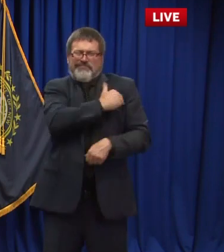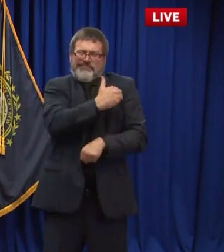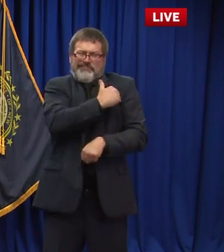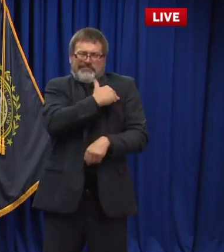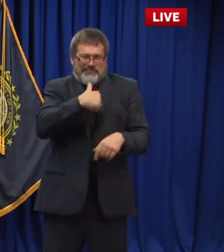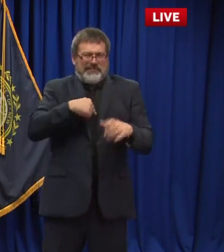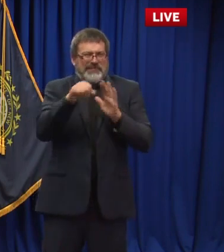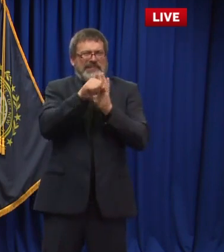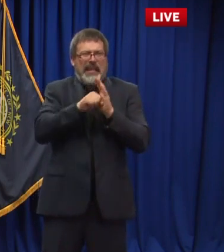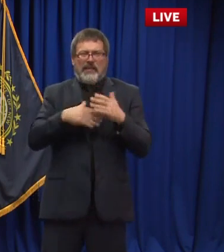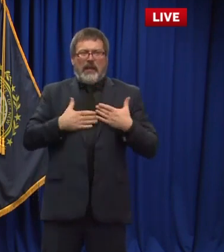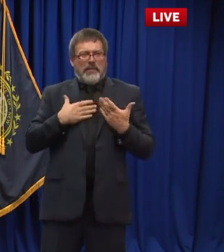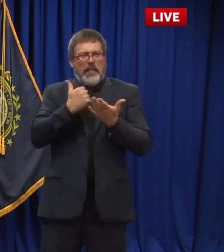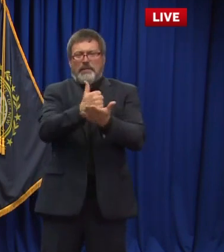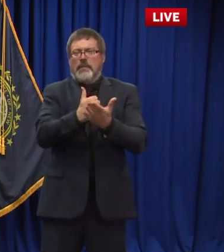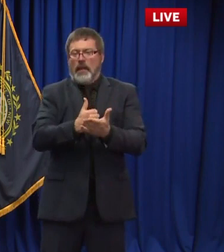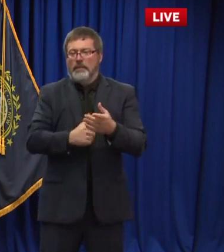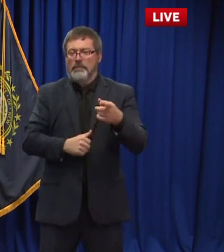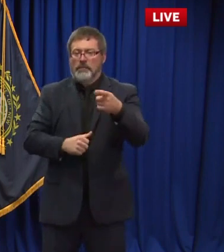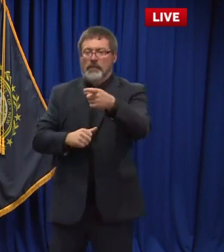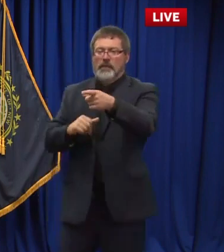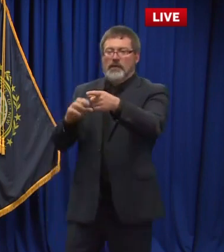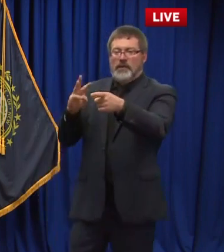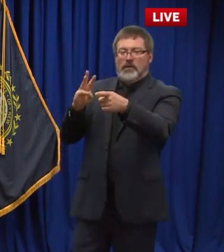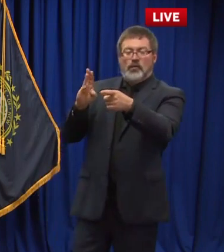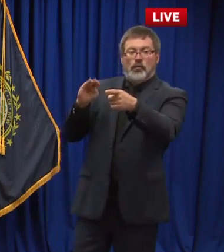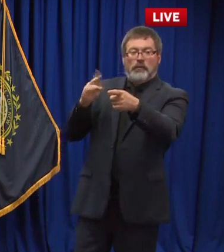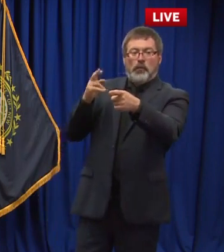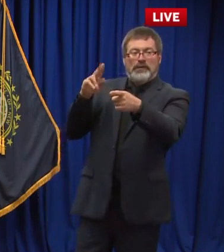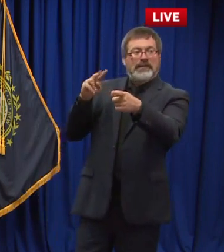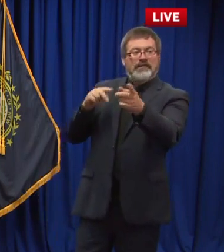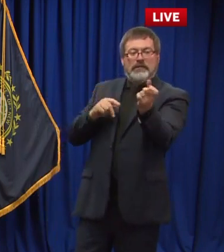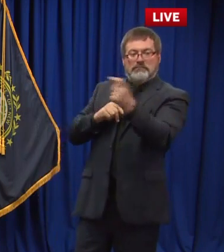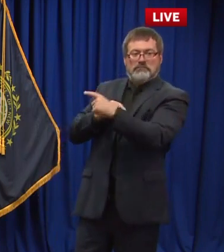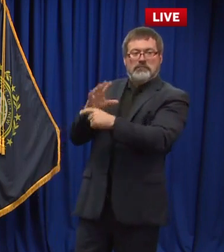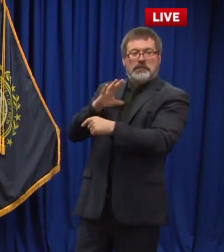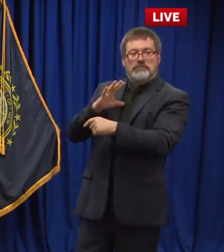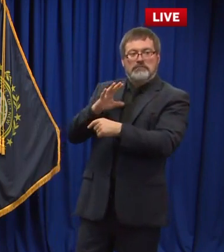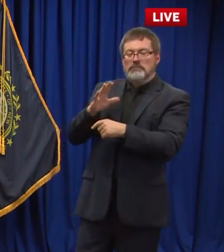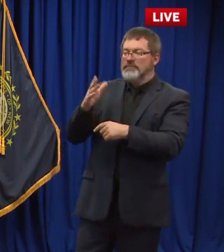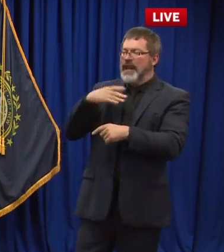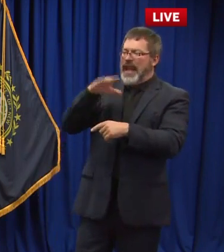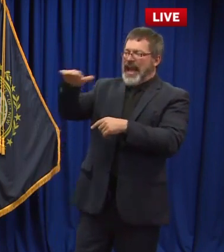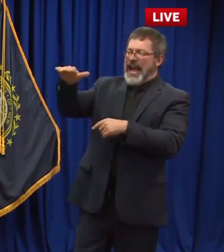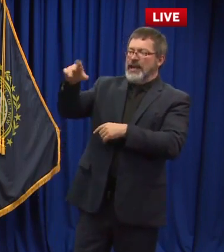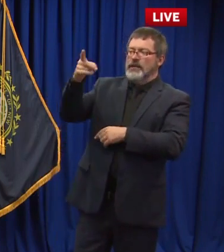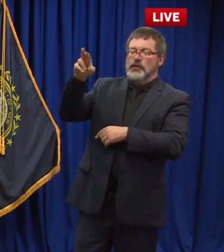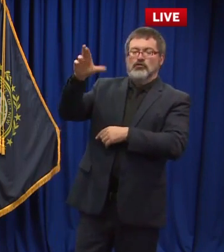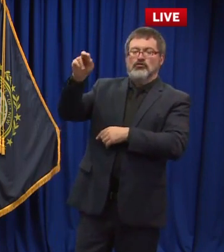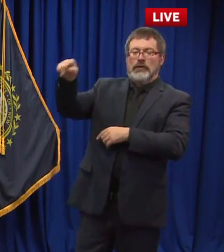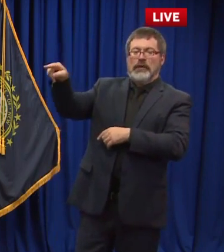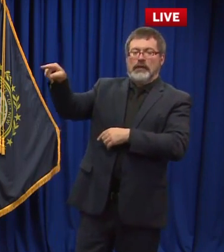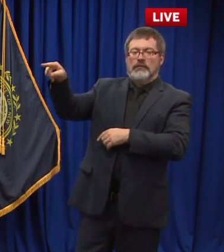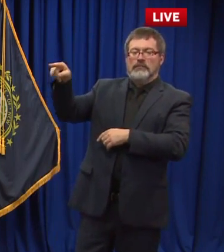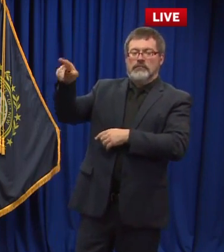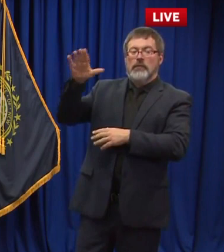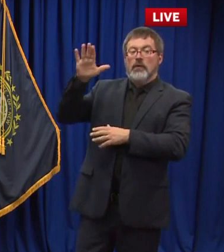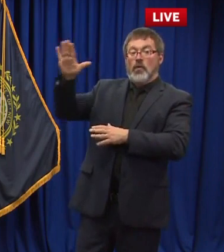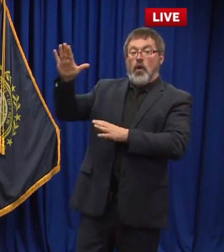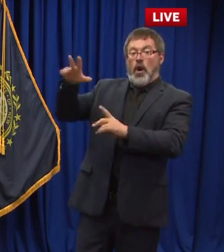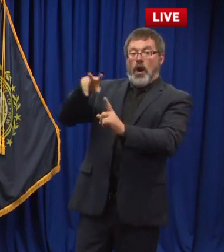BUT AGAIN WE ARE ALWAYS THERE TO HELP ANY DISTRICT THAT MAY BE HAVING TROUBLE.